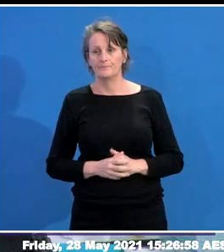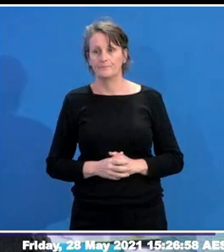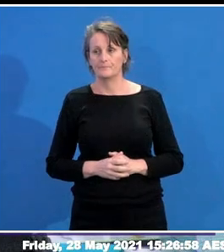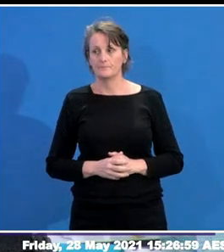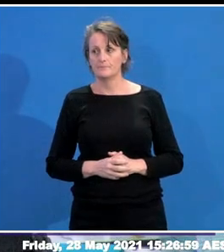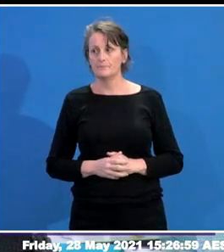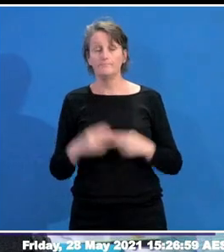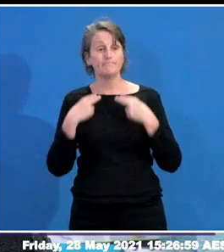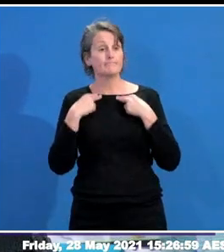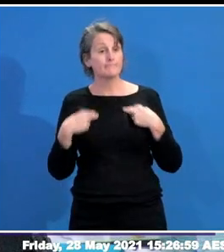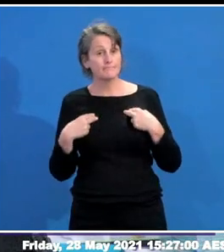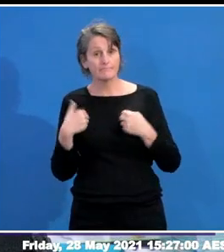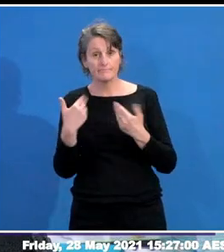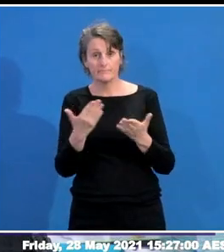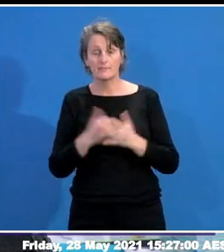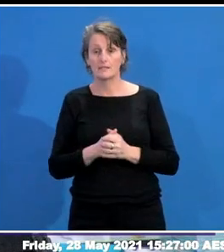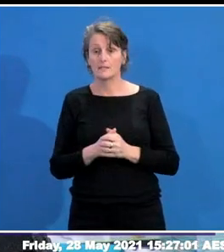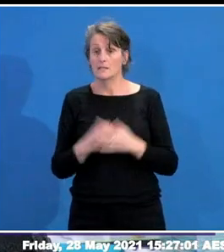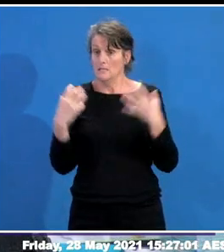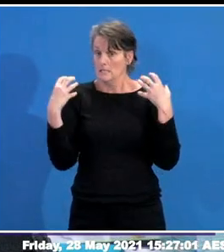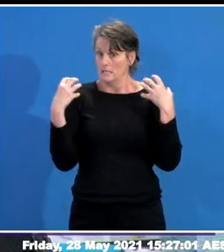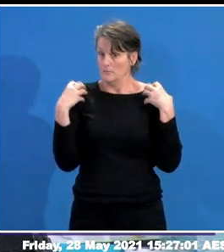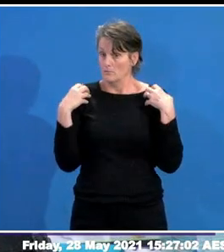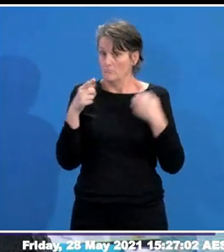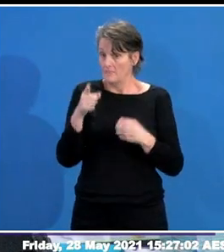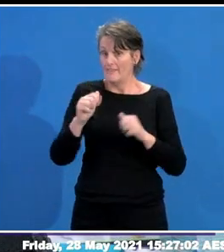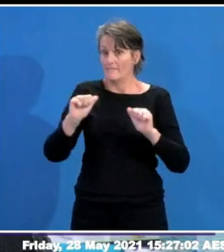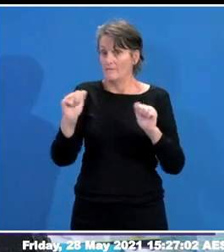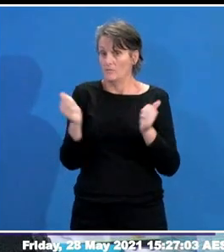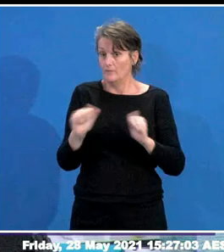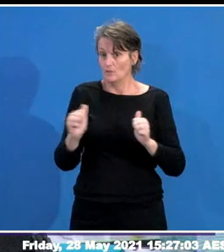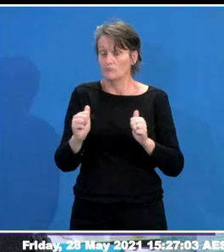Ms Eastman. Commissioners, that concludes the hearing.